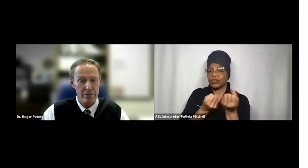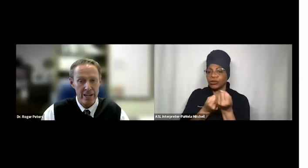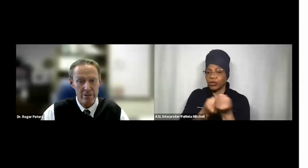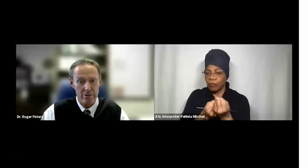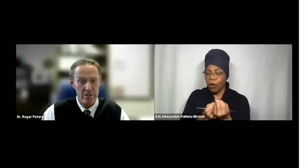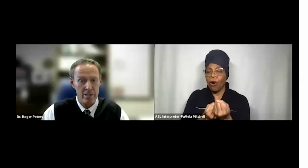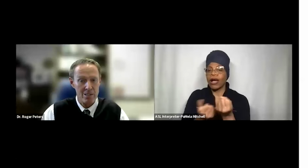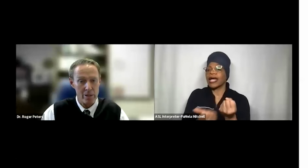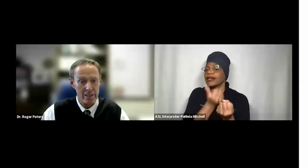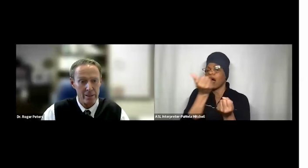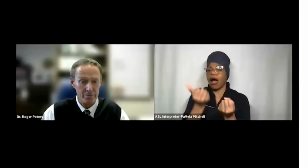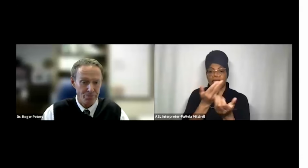other factors as well.